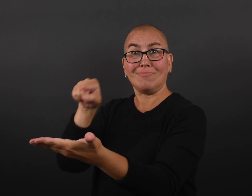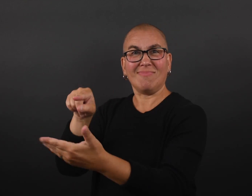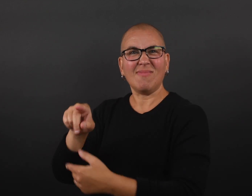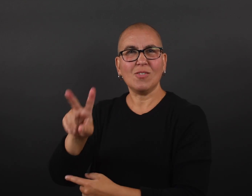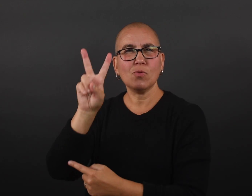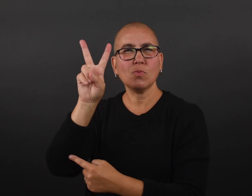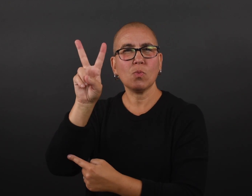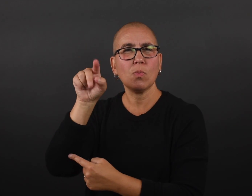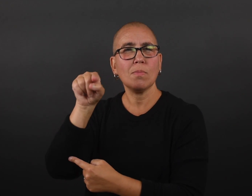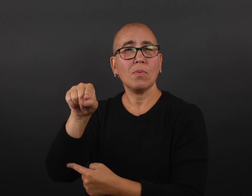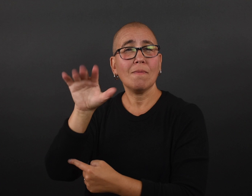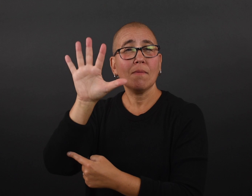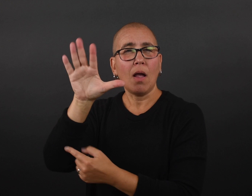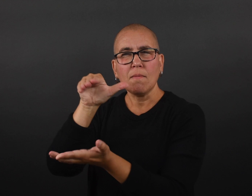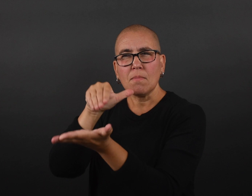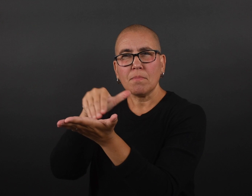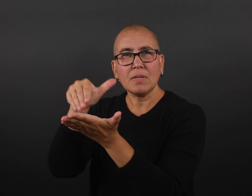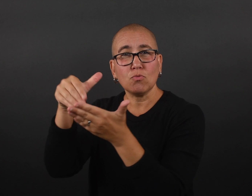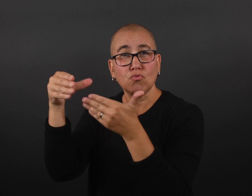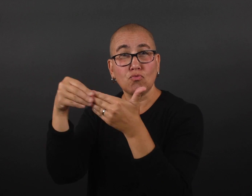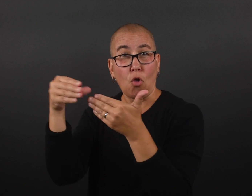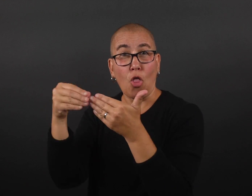rewards program.